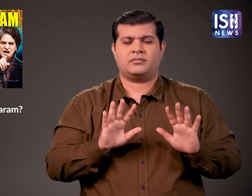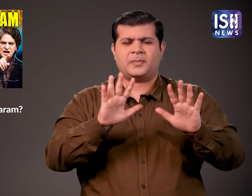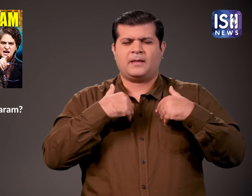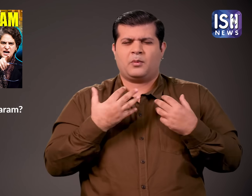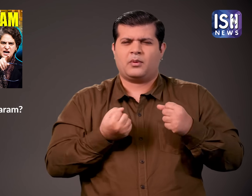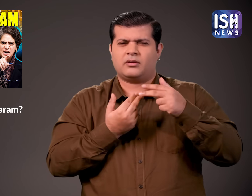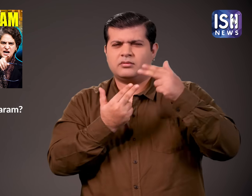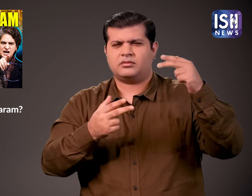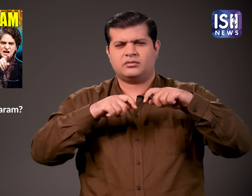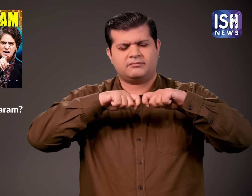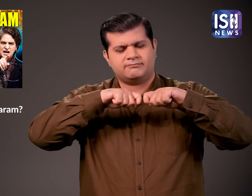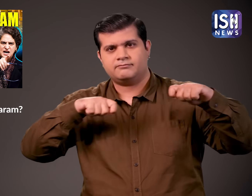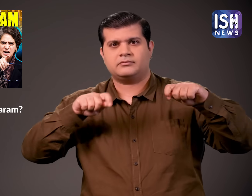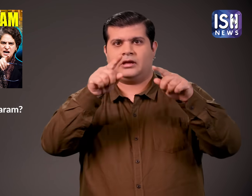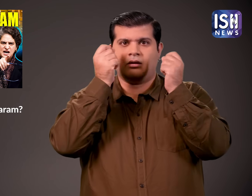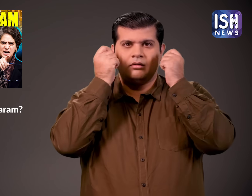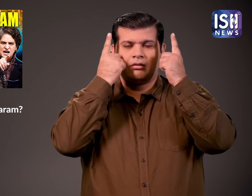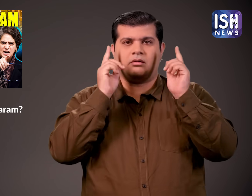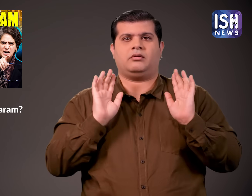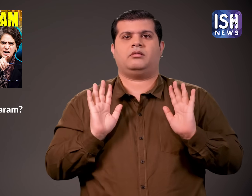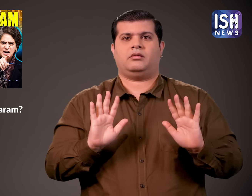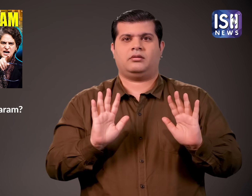Let me explain what happened to understand the context.